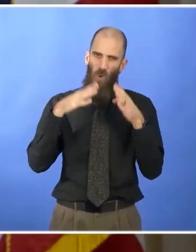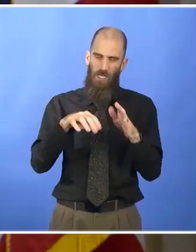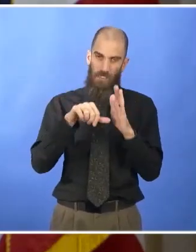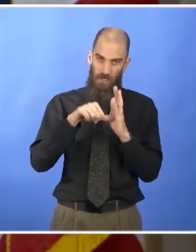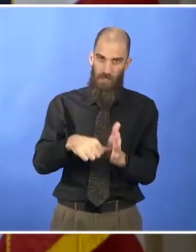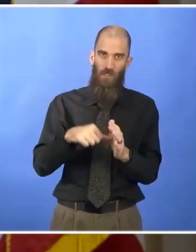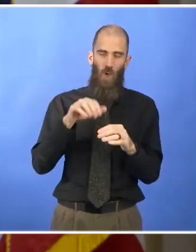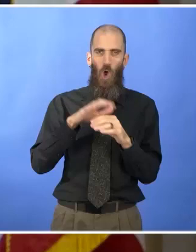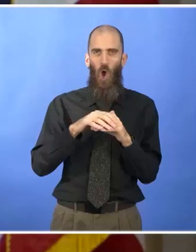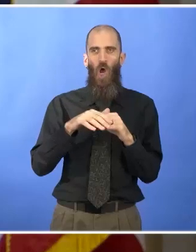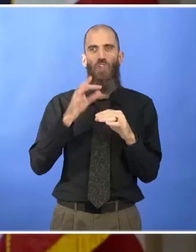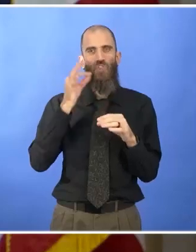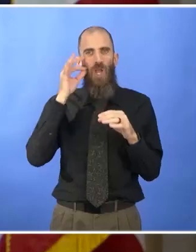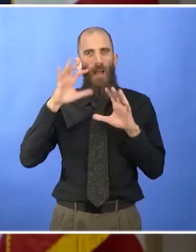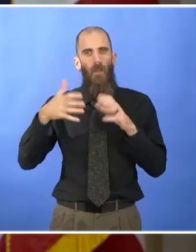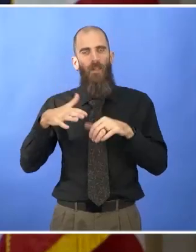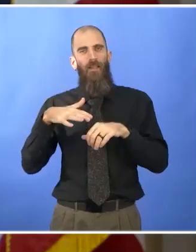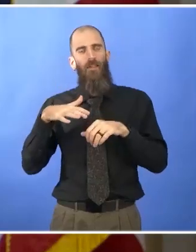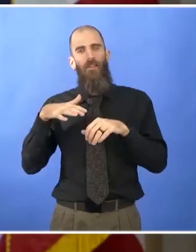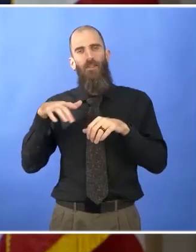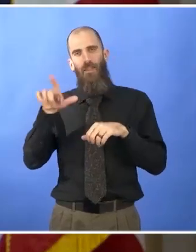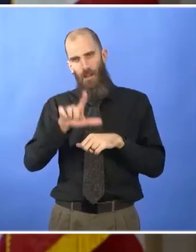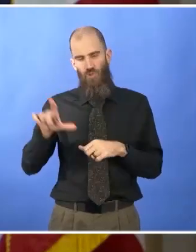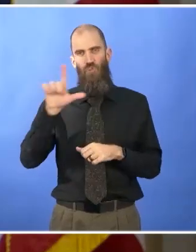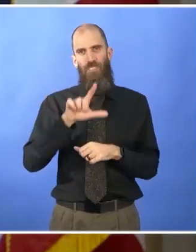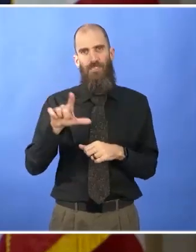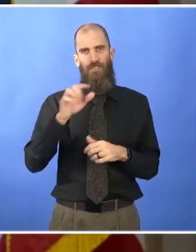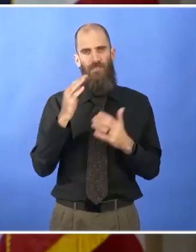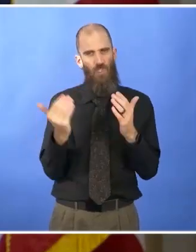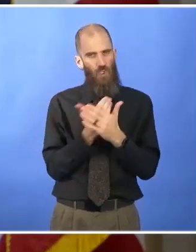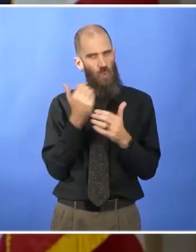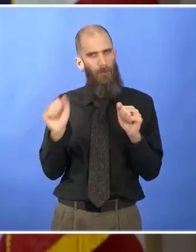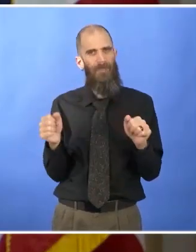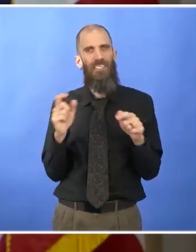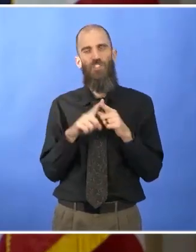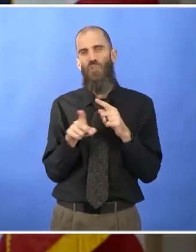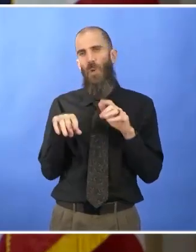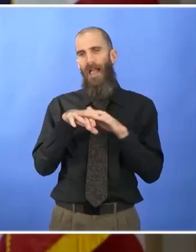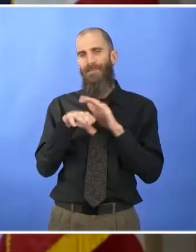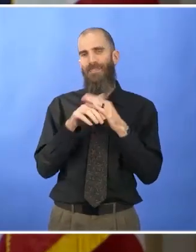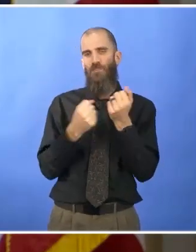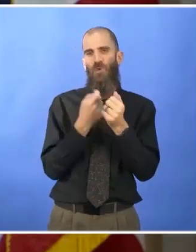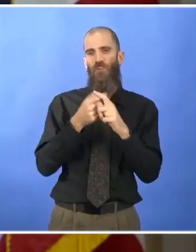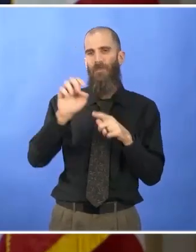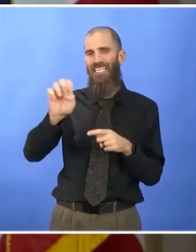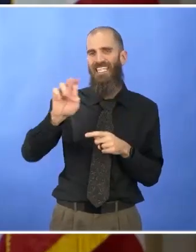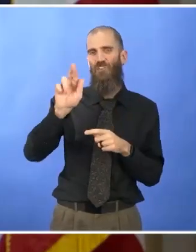FROM THE SYSTEM. THIRD WILL BE FOCUSING ON FOR ABILITY, WITH A SPOTLIGHT ON PROMOTING BEFORE ABILITY